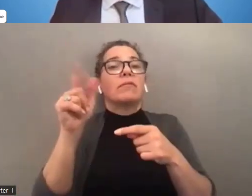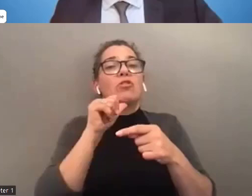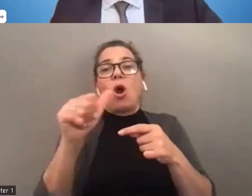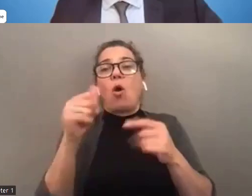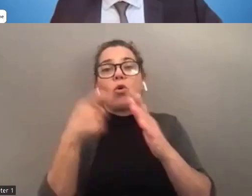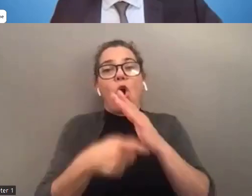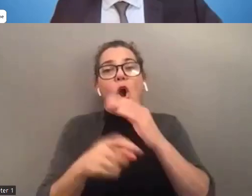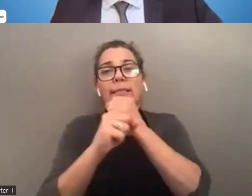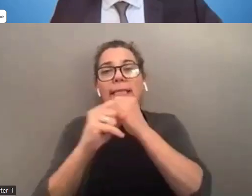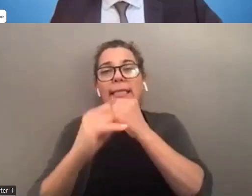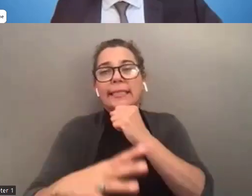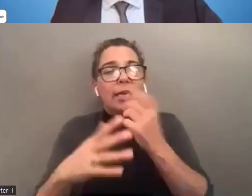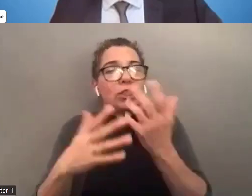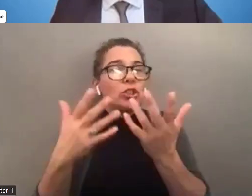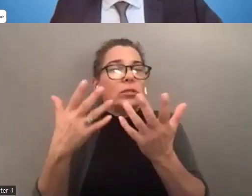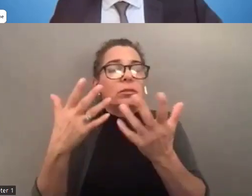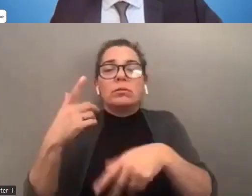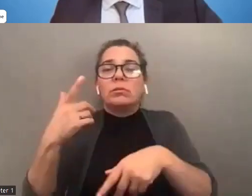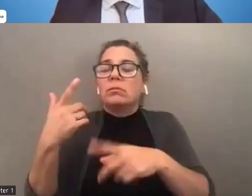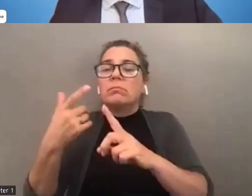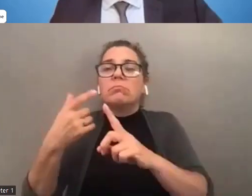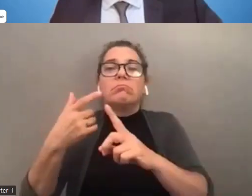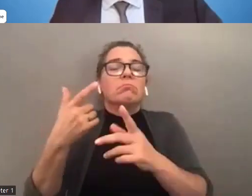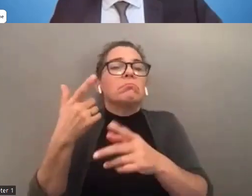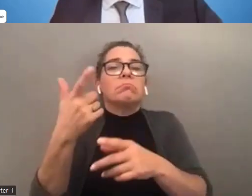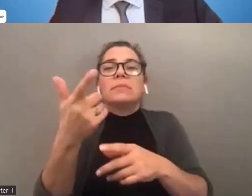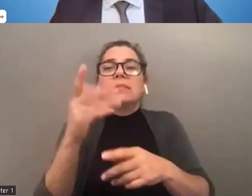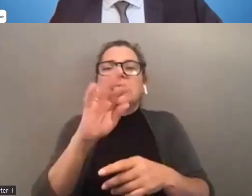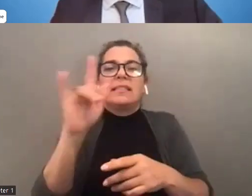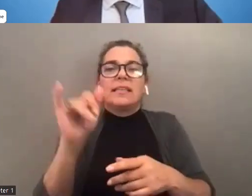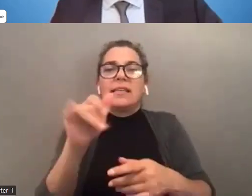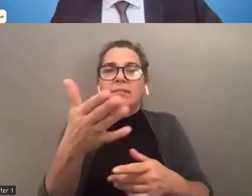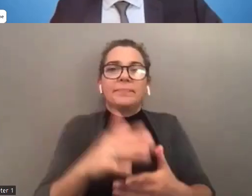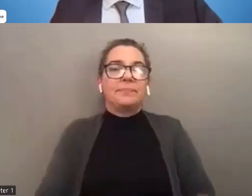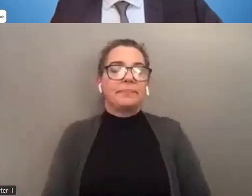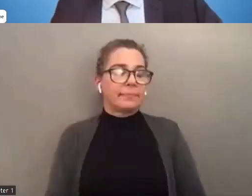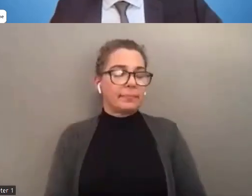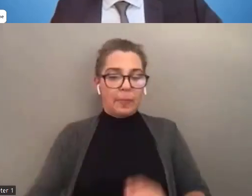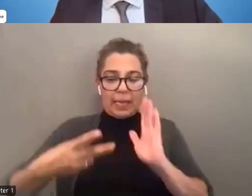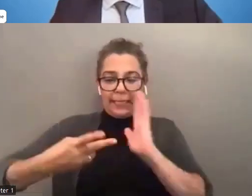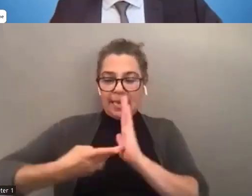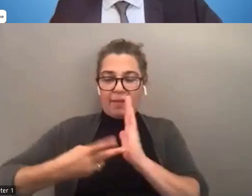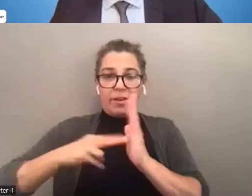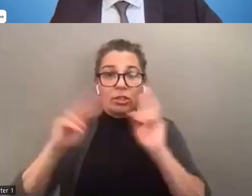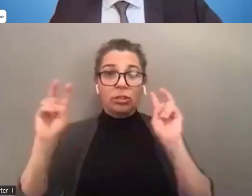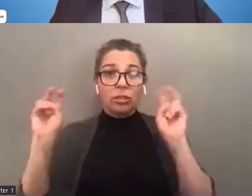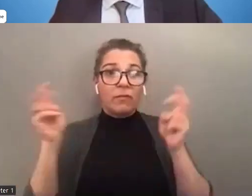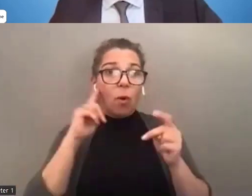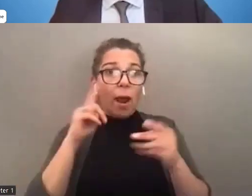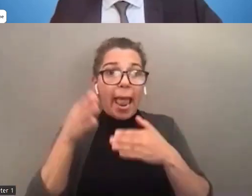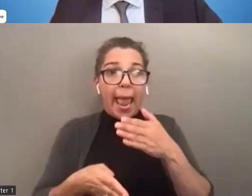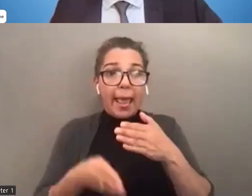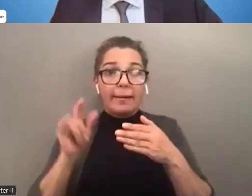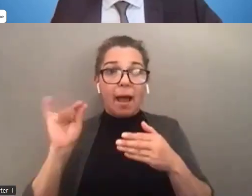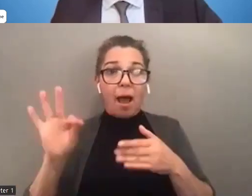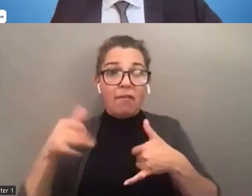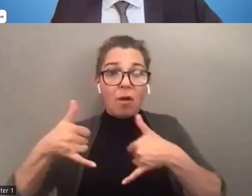Cindy, can we start with you? Cindy Danielson: Sure. So yes, the definition for the end of the award or the performance period,